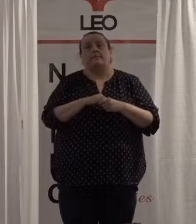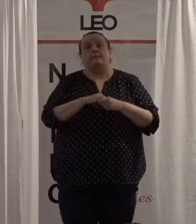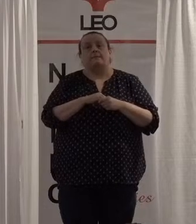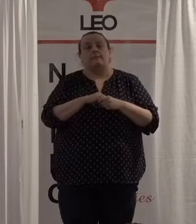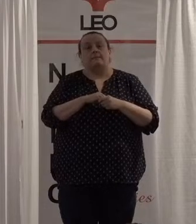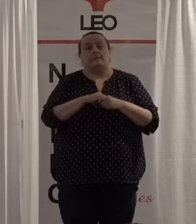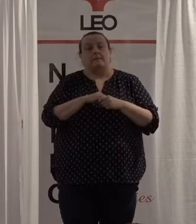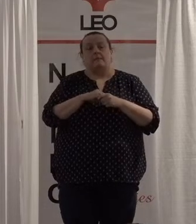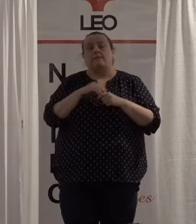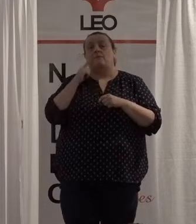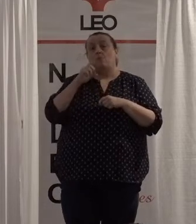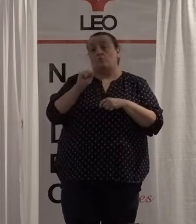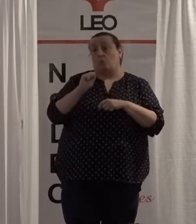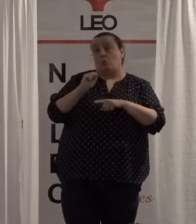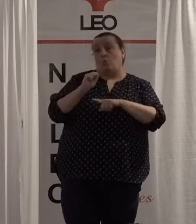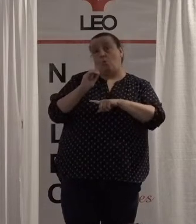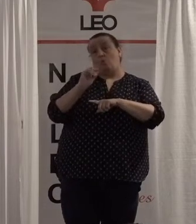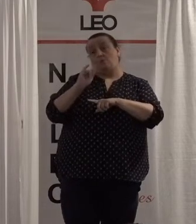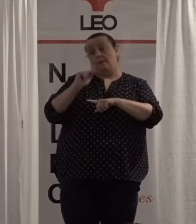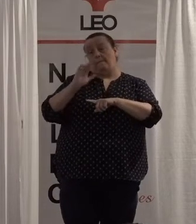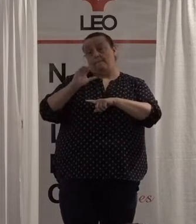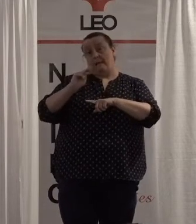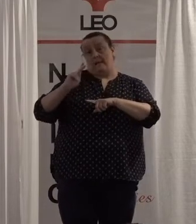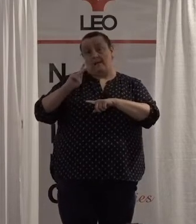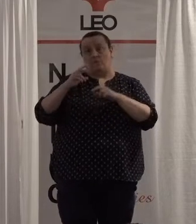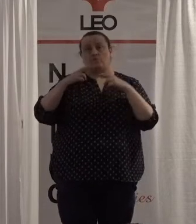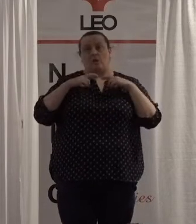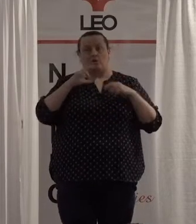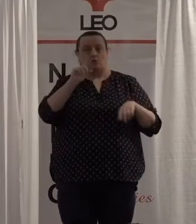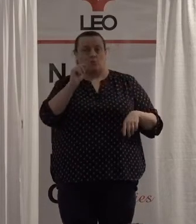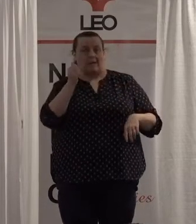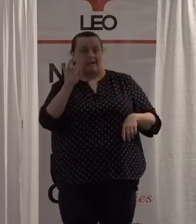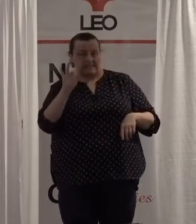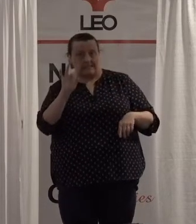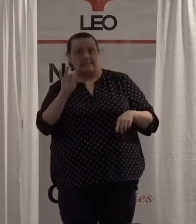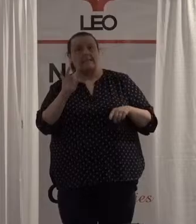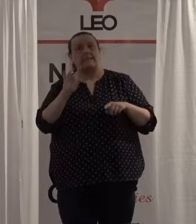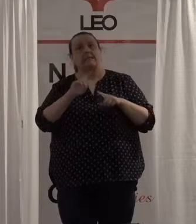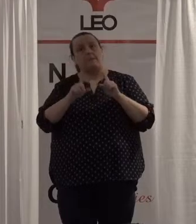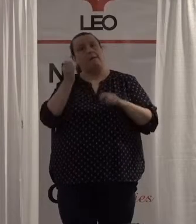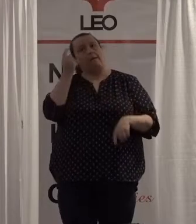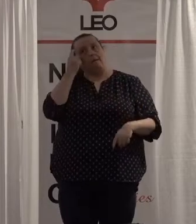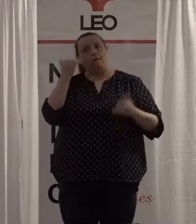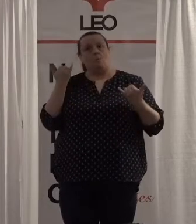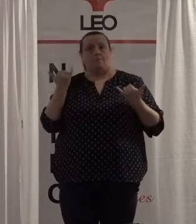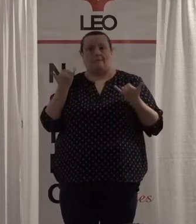BRUCE RETIRED IN 2018 BUT HE DID WANT TO STAY INVOLVED. SO BRUCE AND SUE STARTED